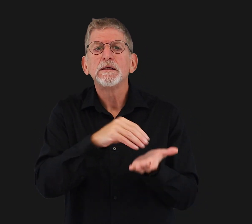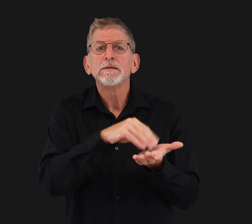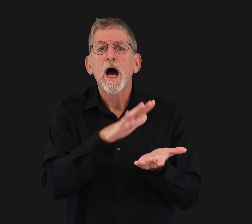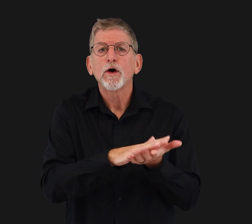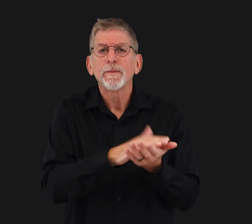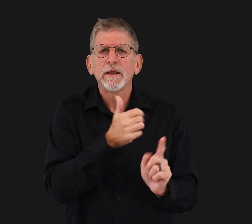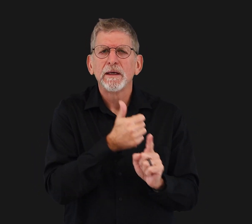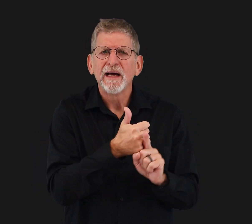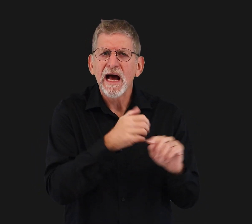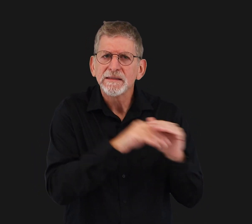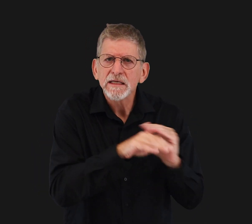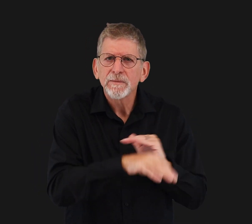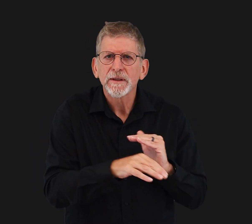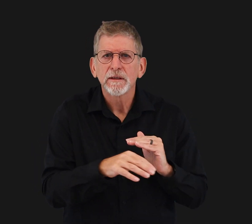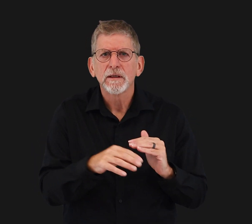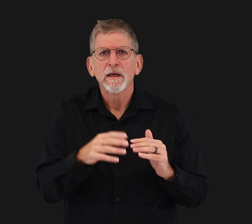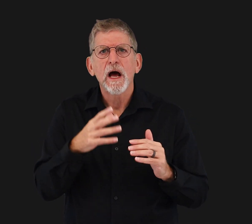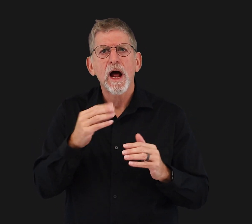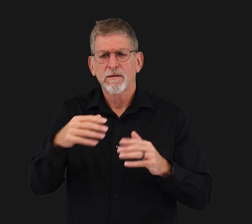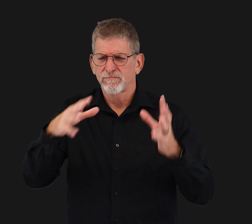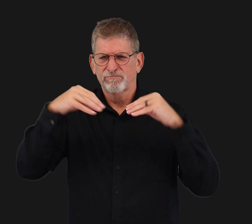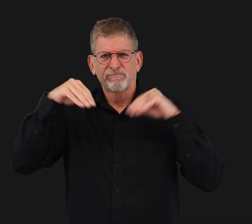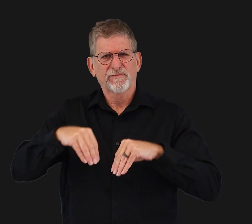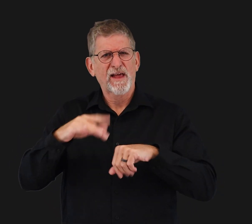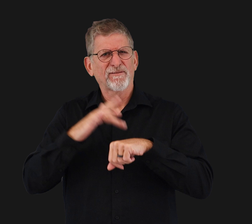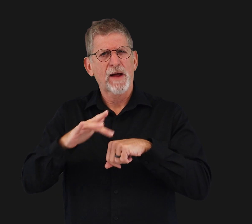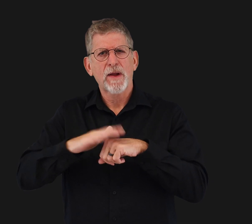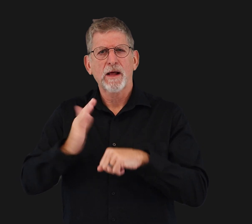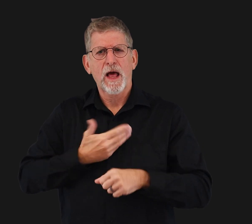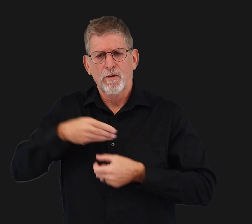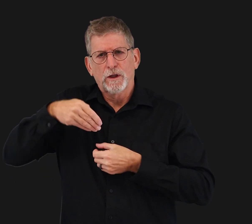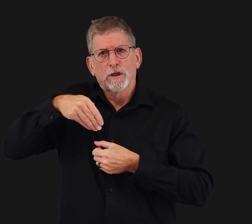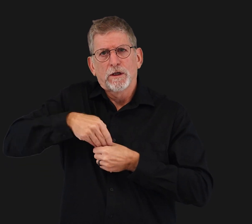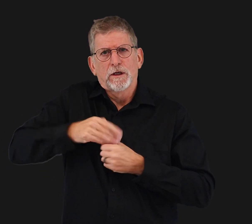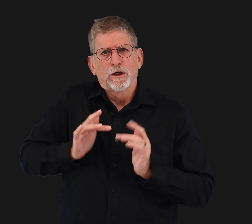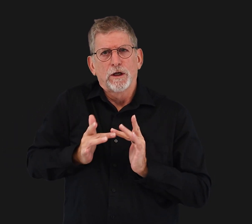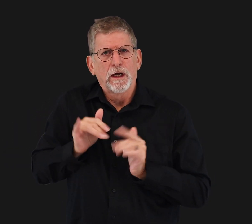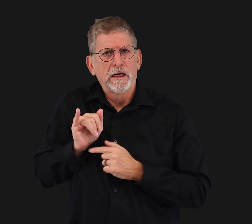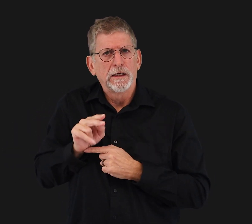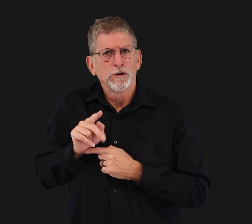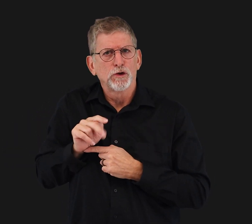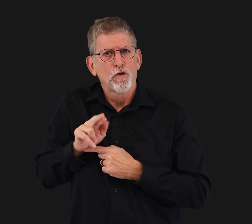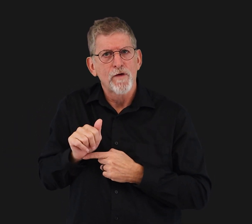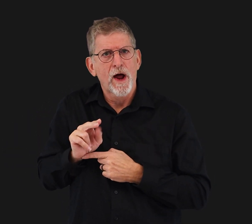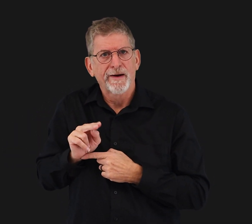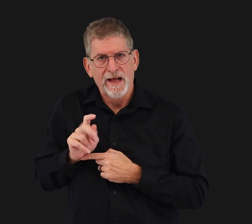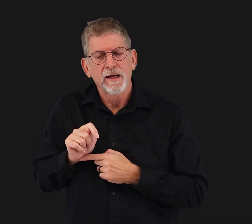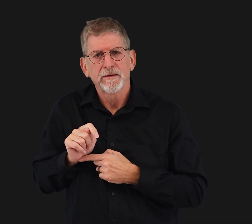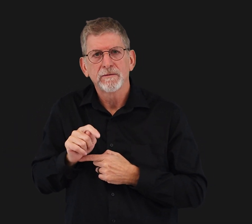and accessible documents available on our intranet.